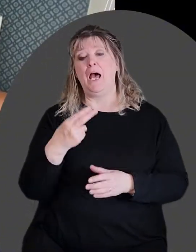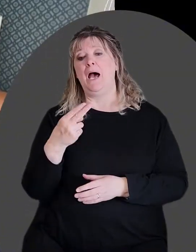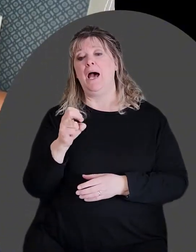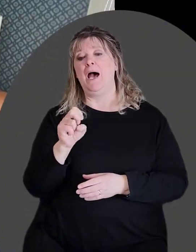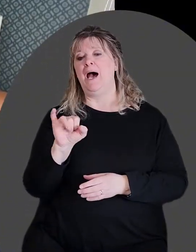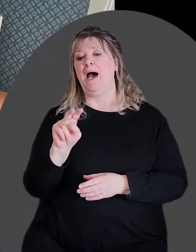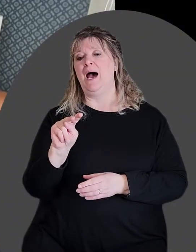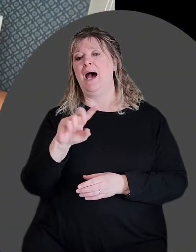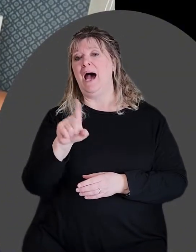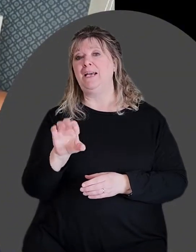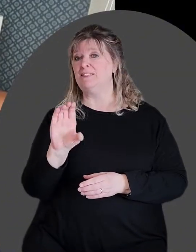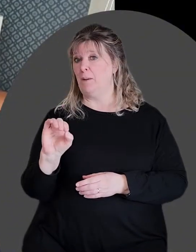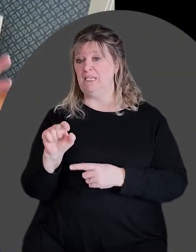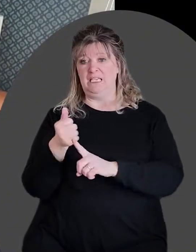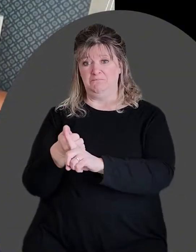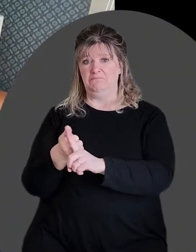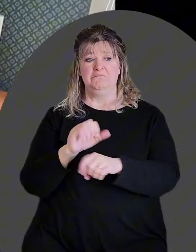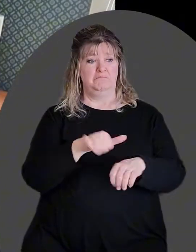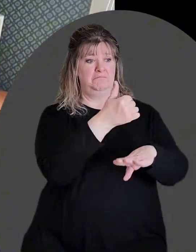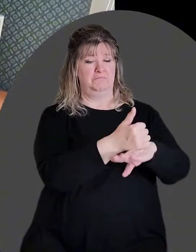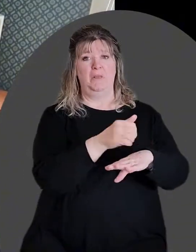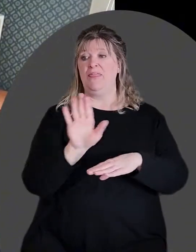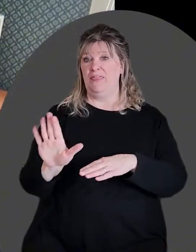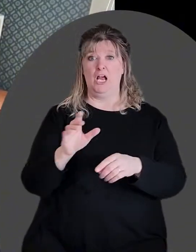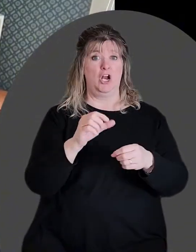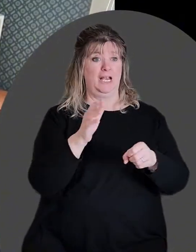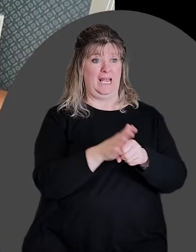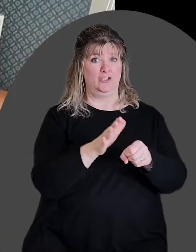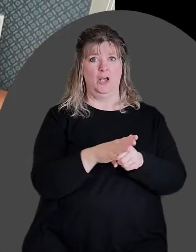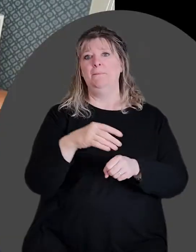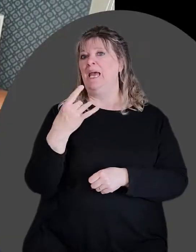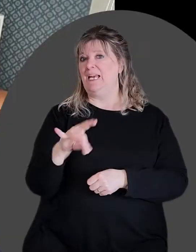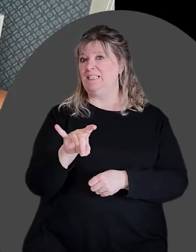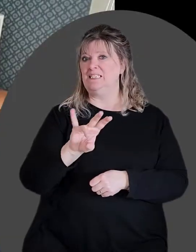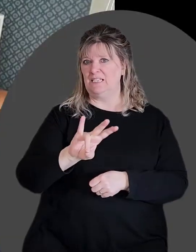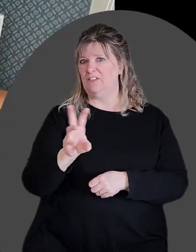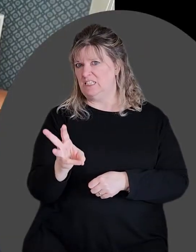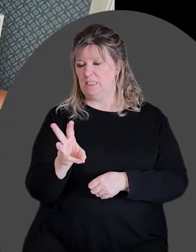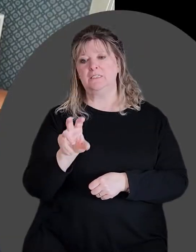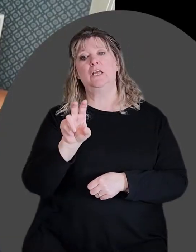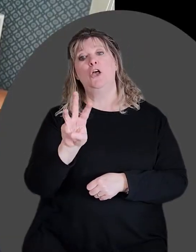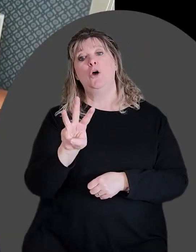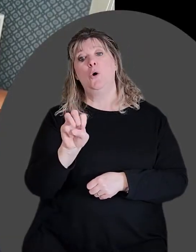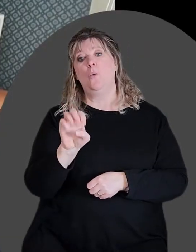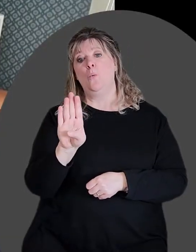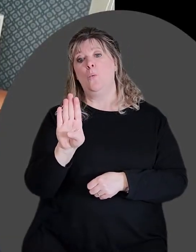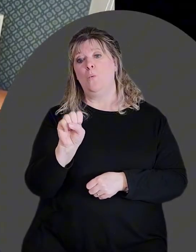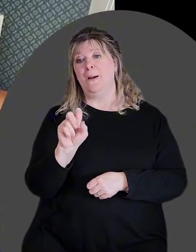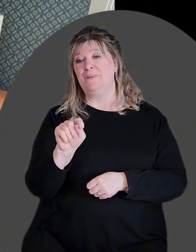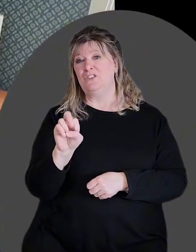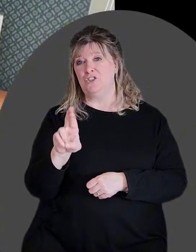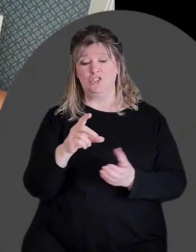launching their ketchup in 1876 the Webster Dictionary of 1913